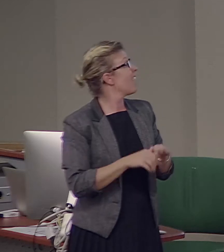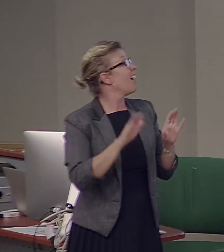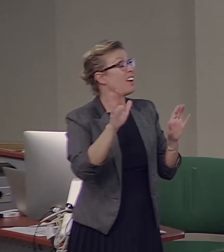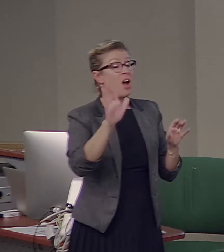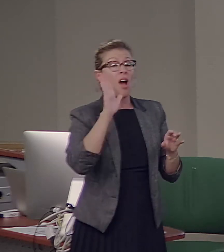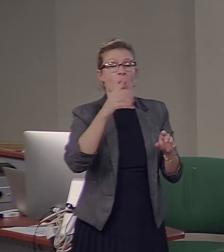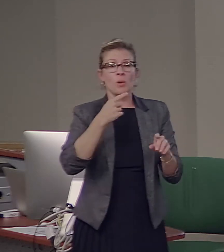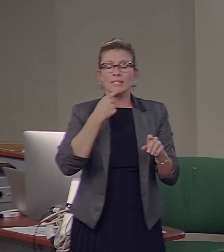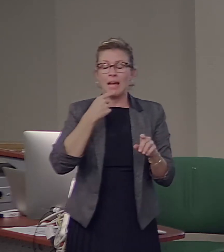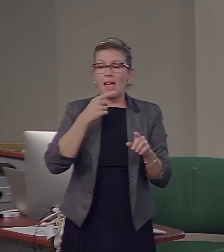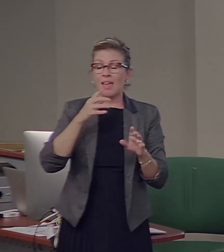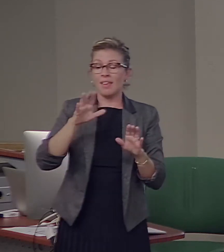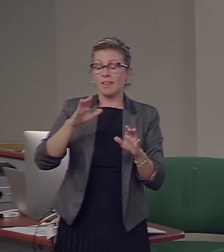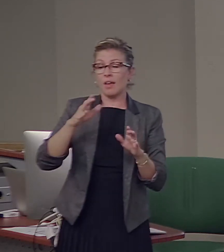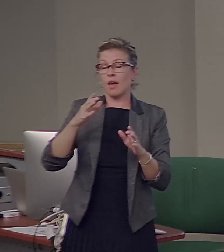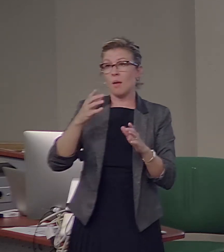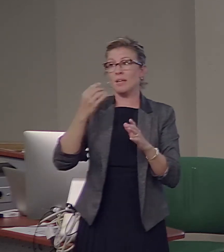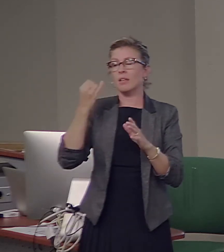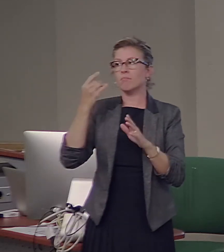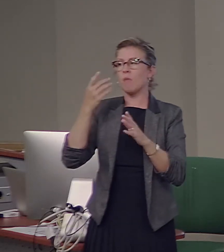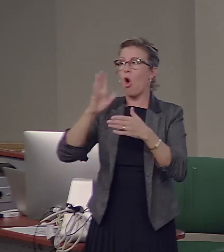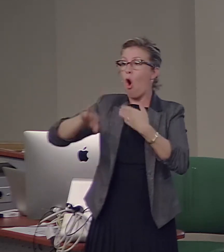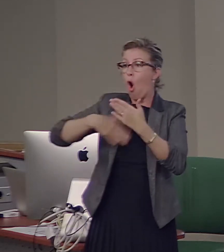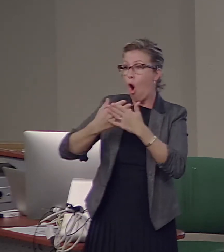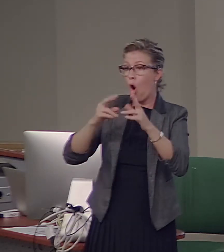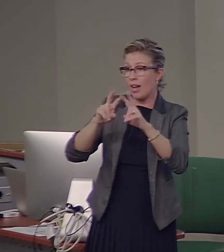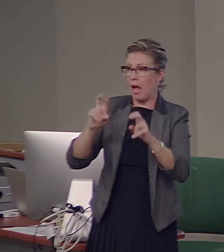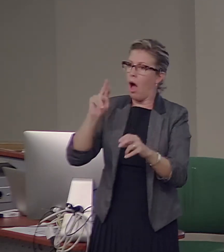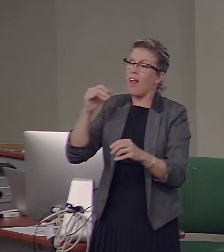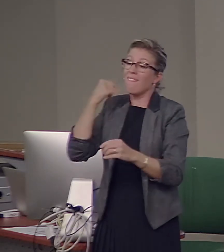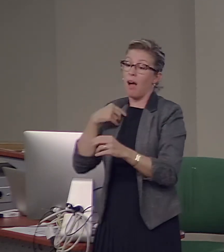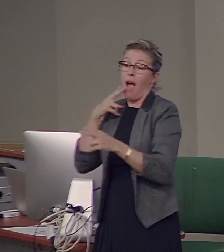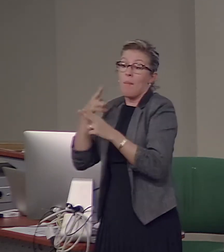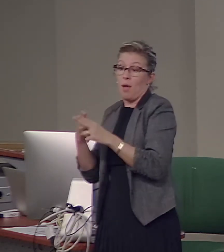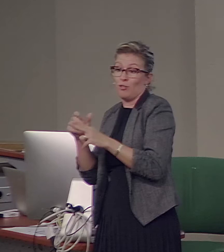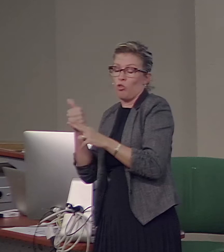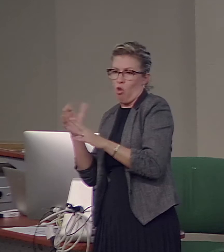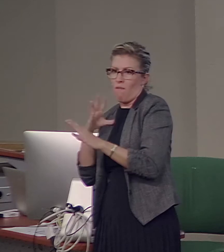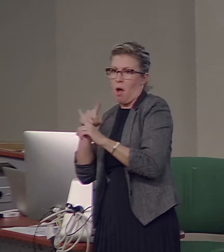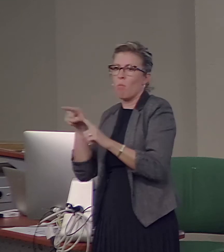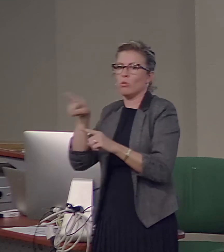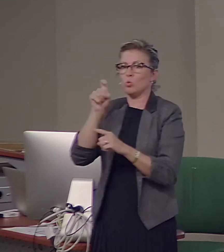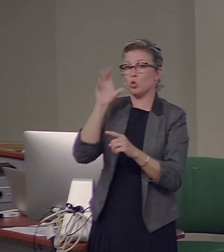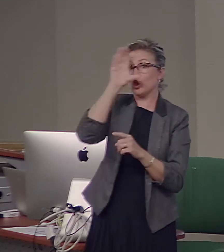I tell you differently, all of the analyses that I'm going to be presenting to you are